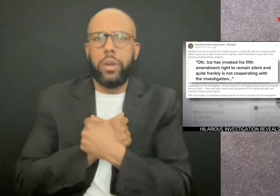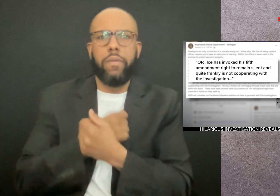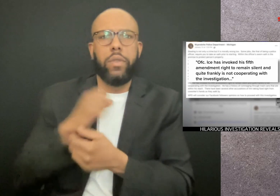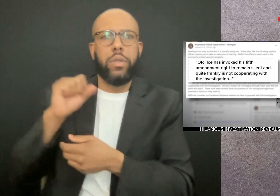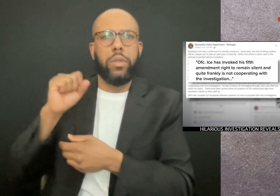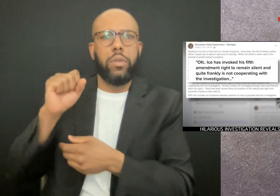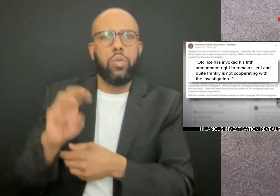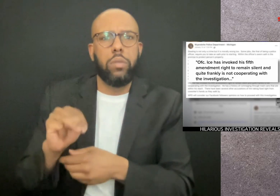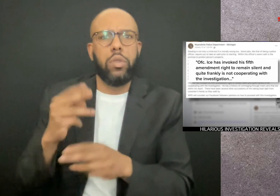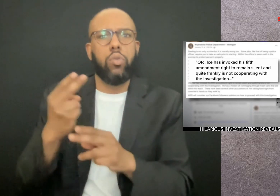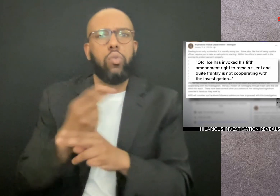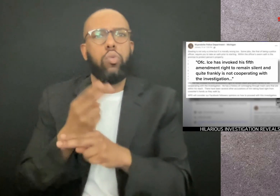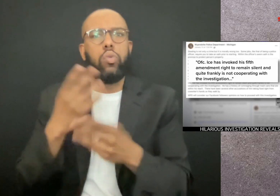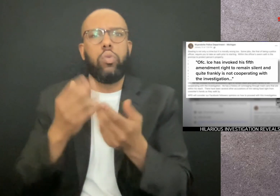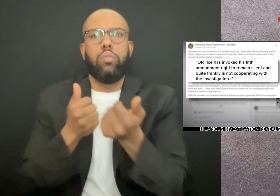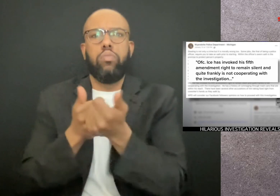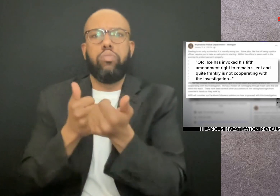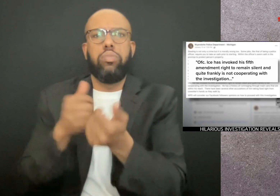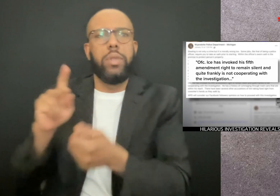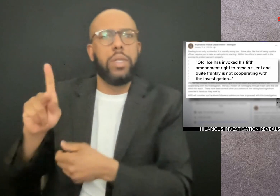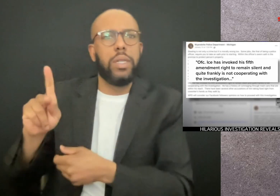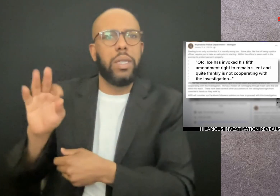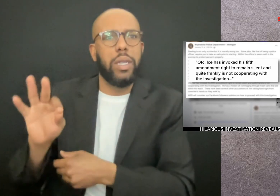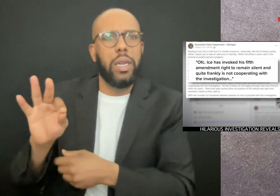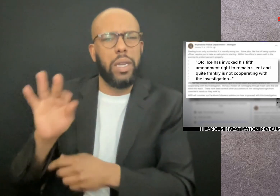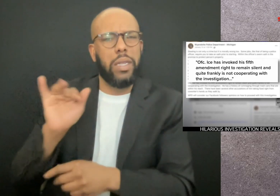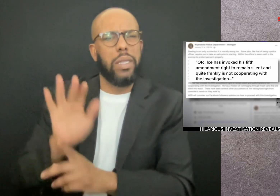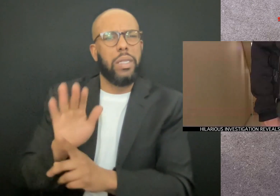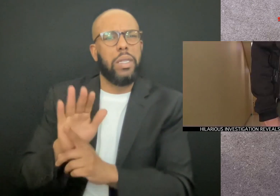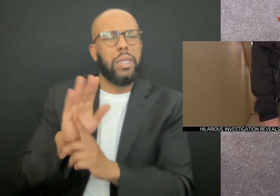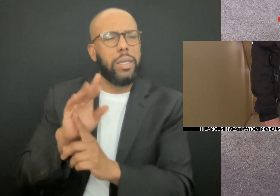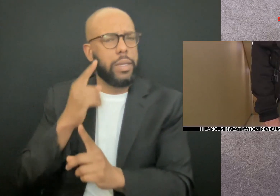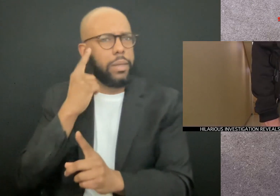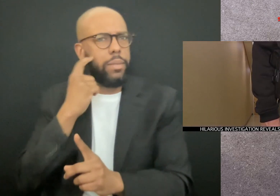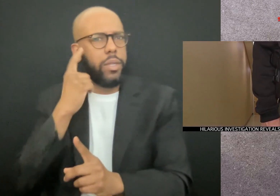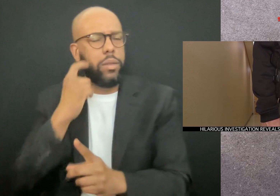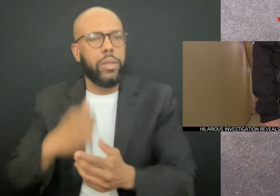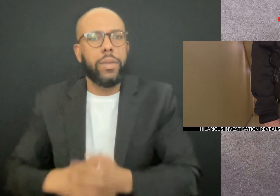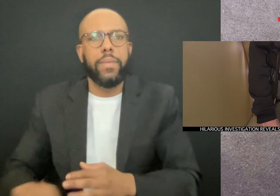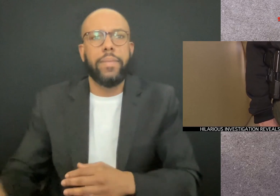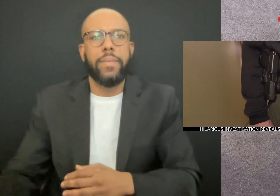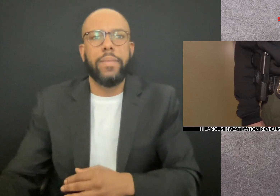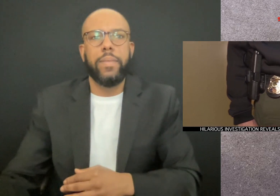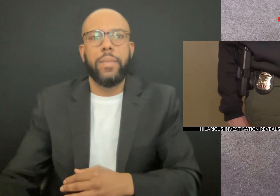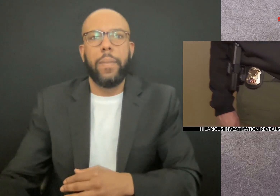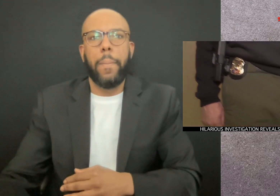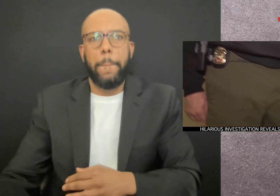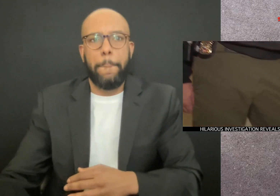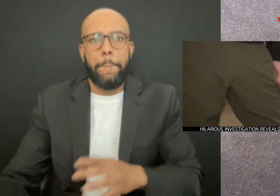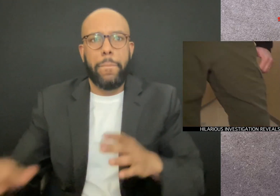but with scores of dog loving social media users supporting the K-9 conspiracy